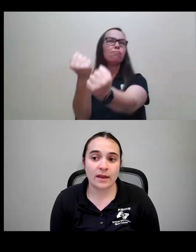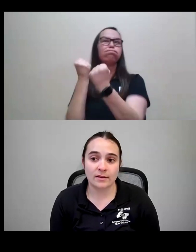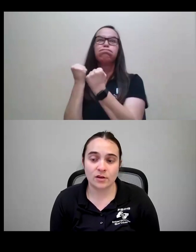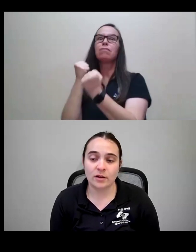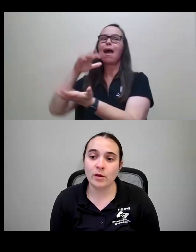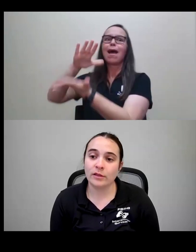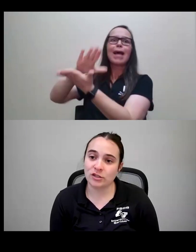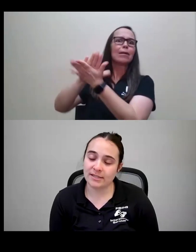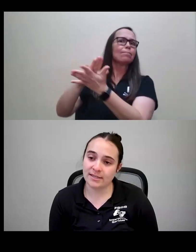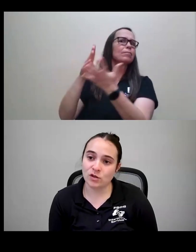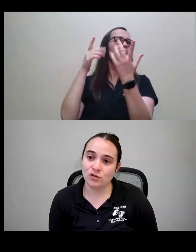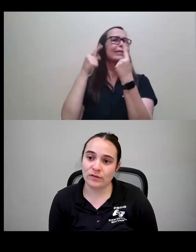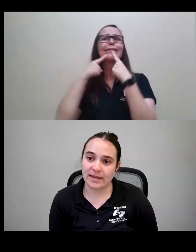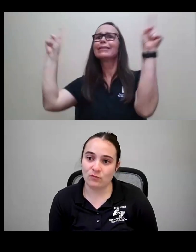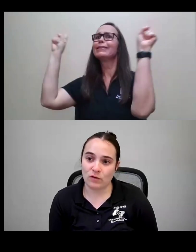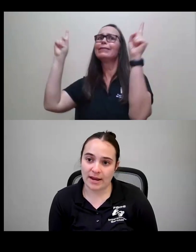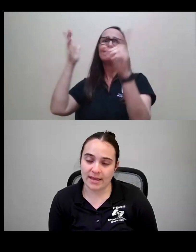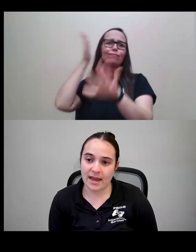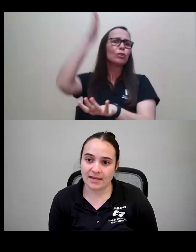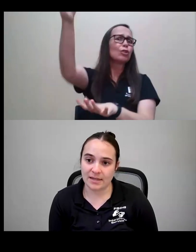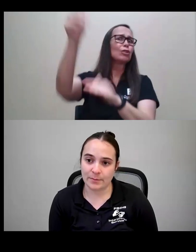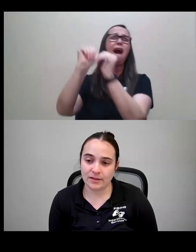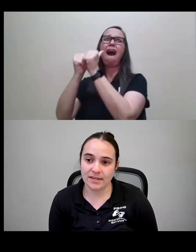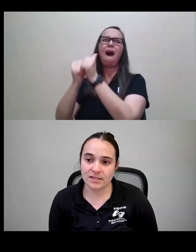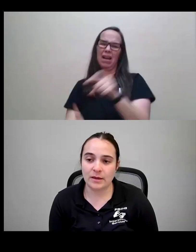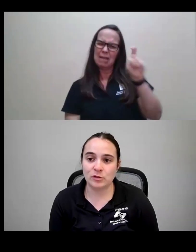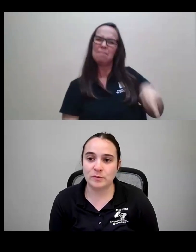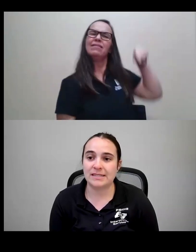So again, talking about literacy skills, reading and writing academically to be